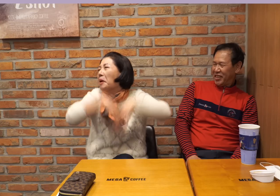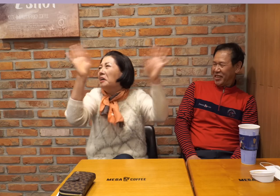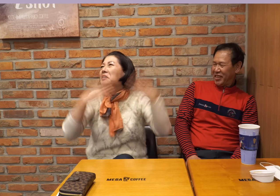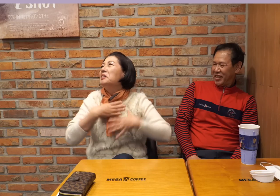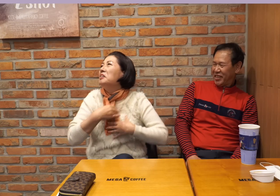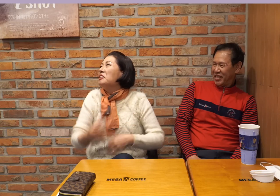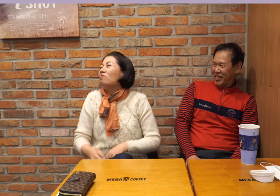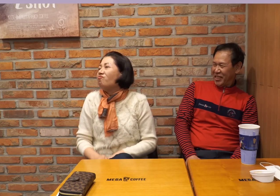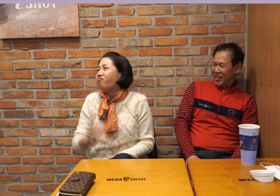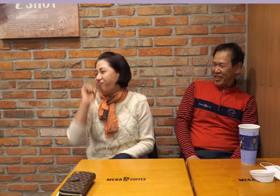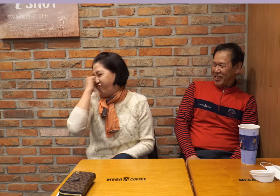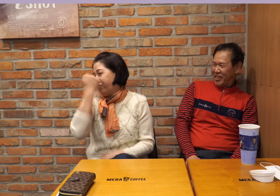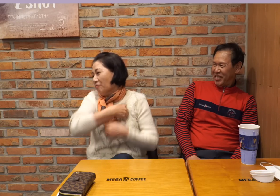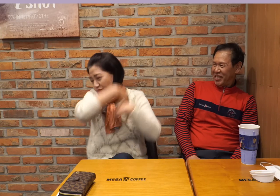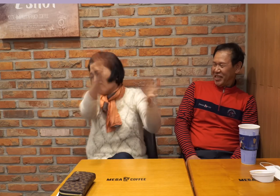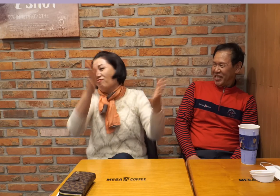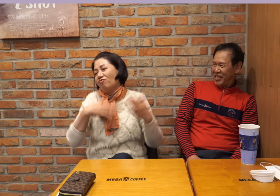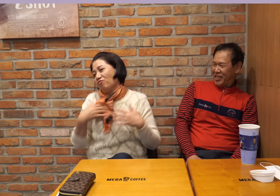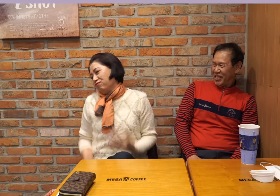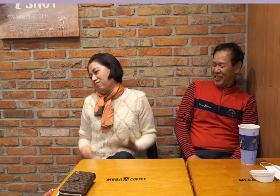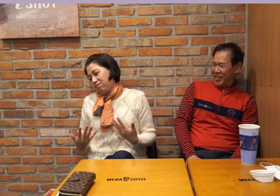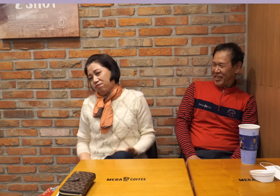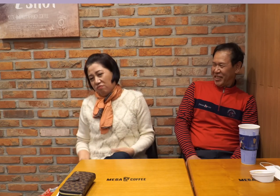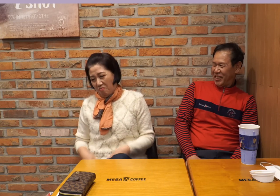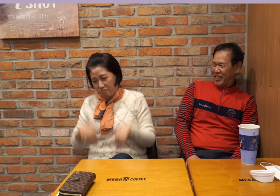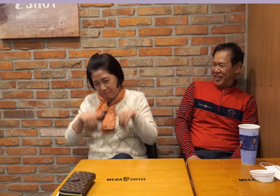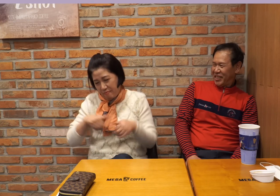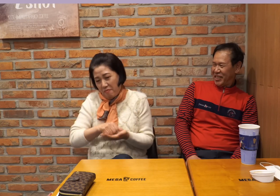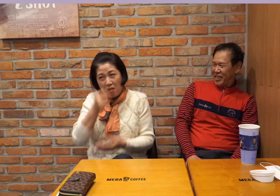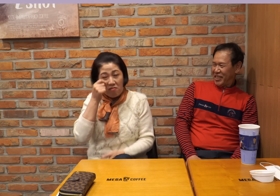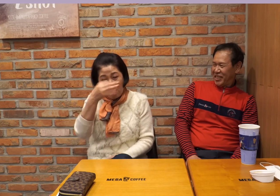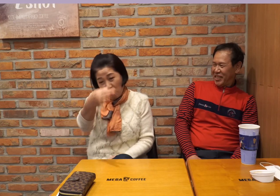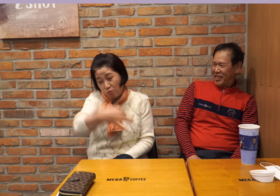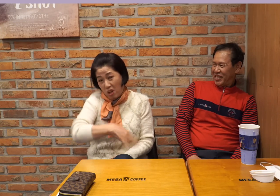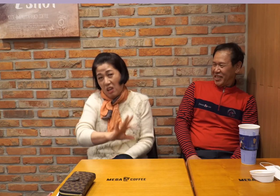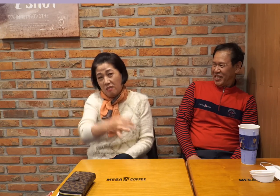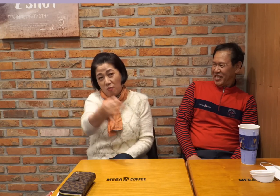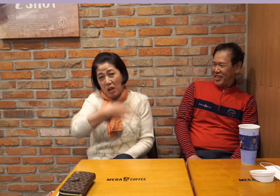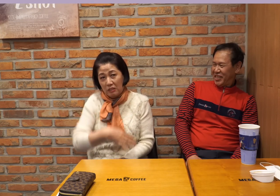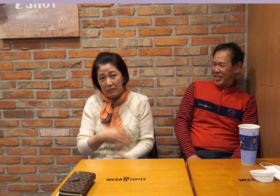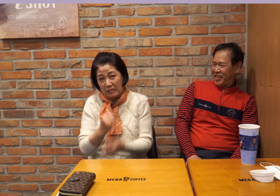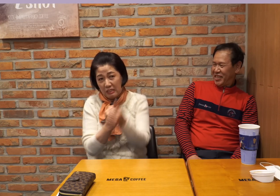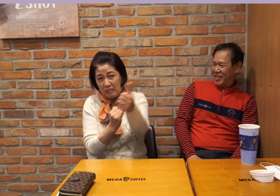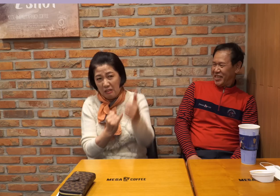I didn't go to work because they didn't pay me. They didn't pay their paychecks on time.